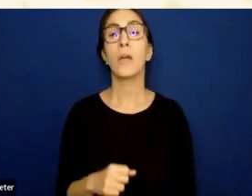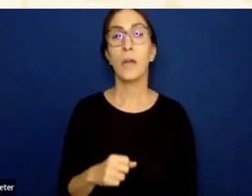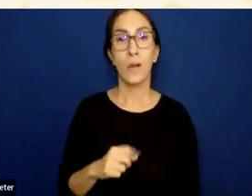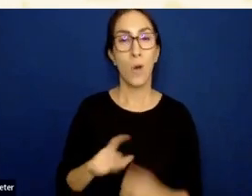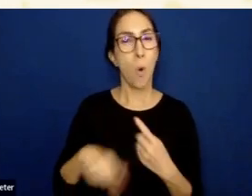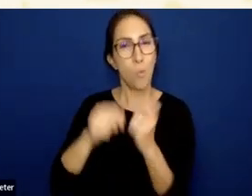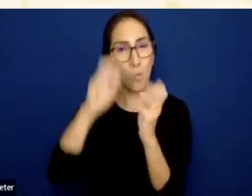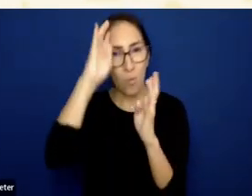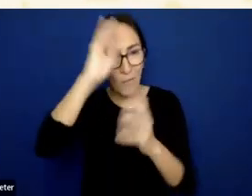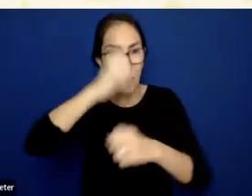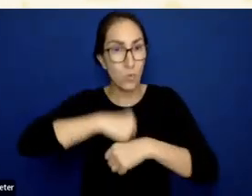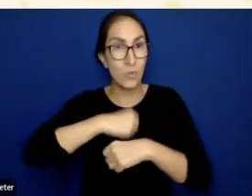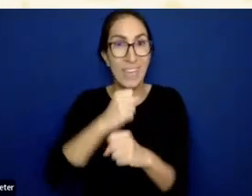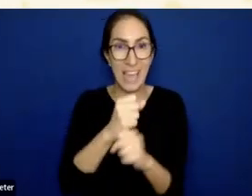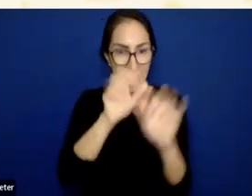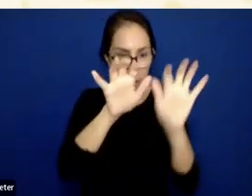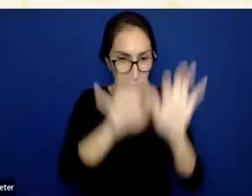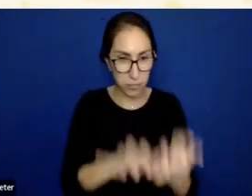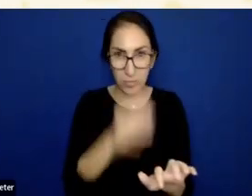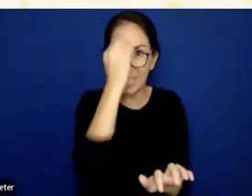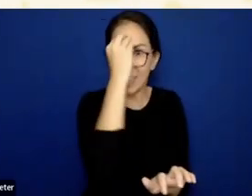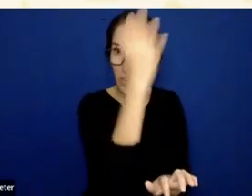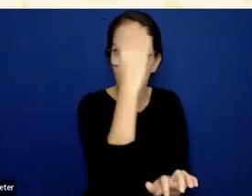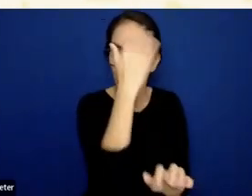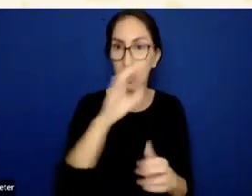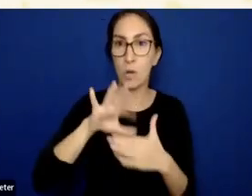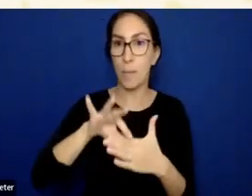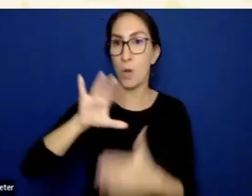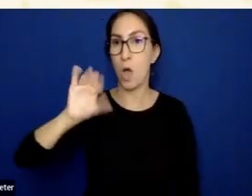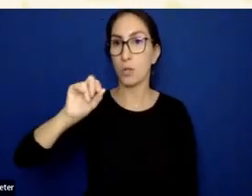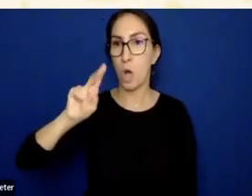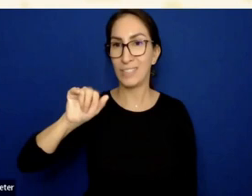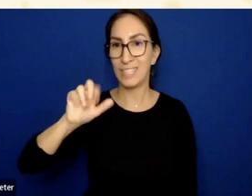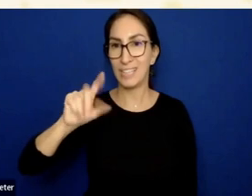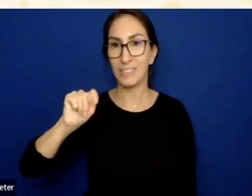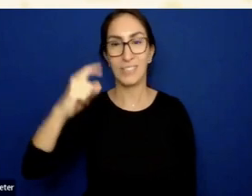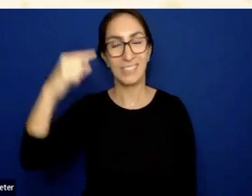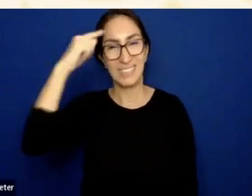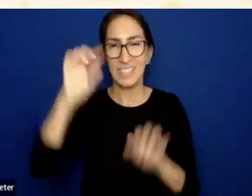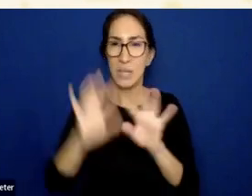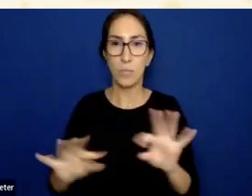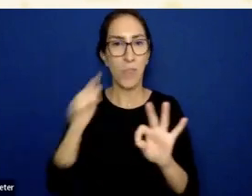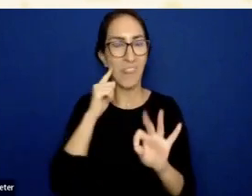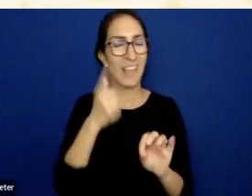that this content needs to be accessible even if only one person will access the product